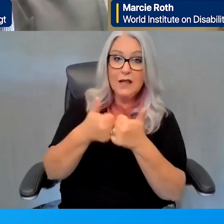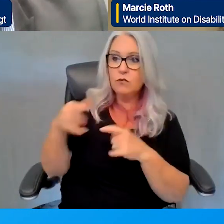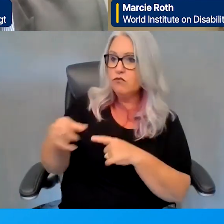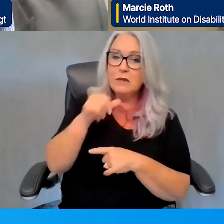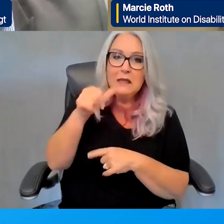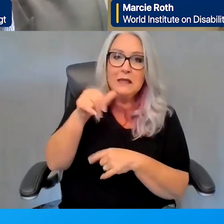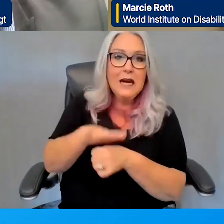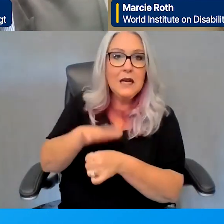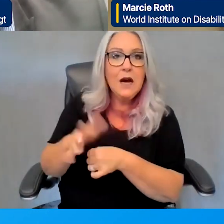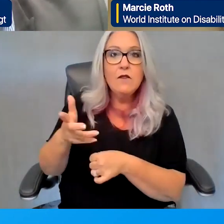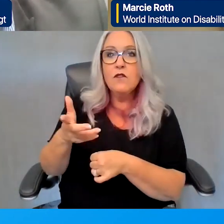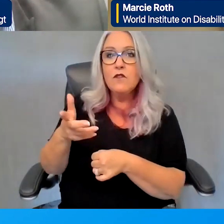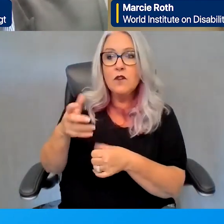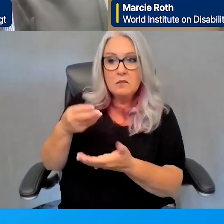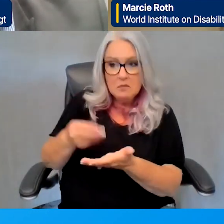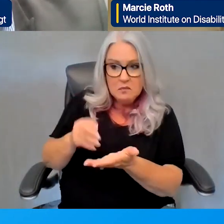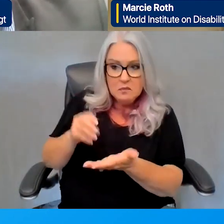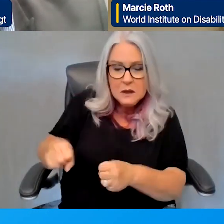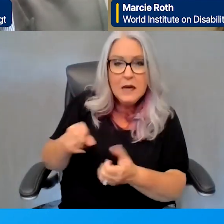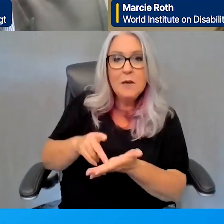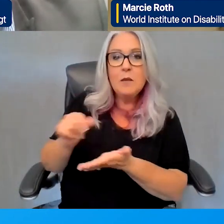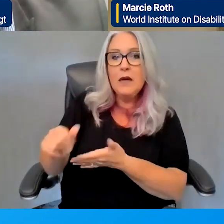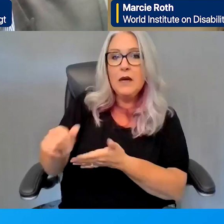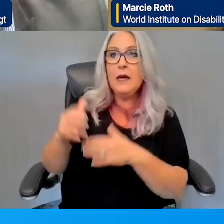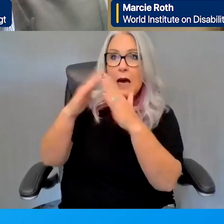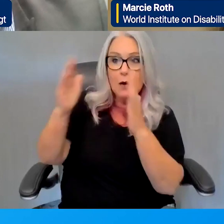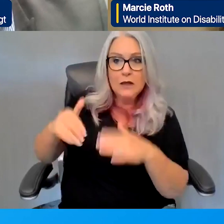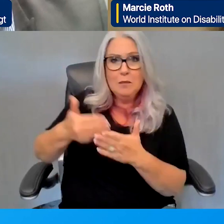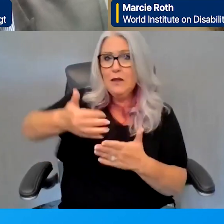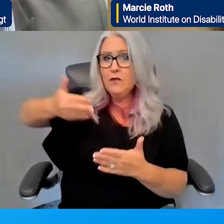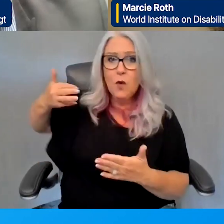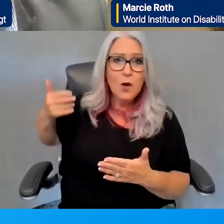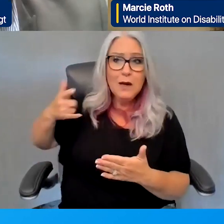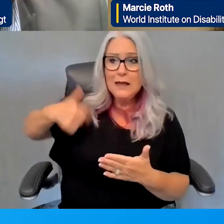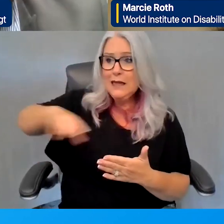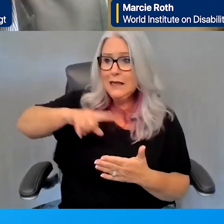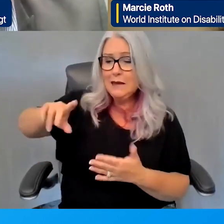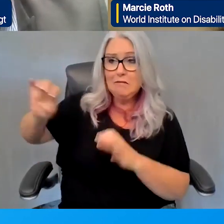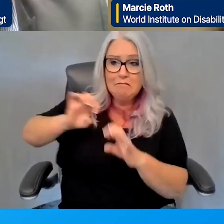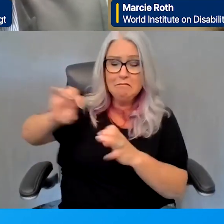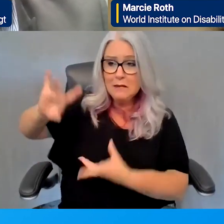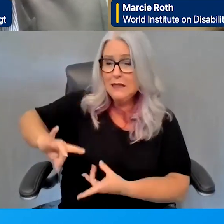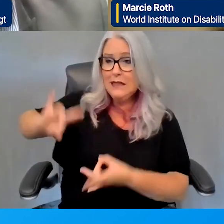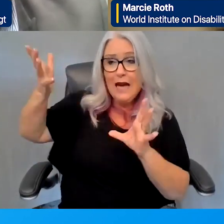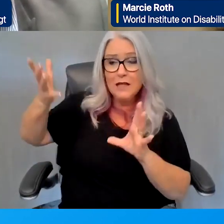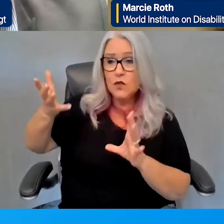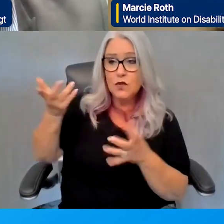affordable, accessible housing before the disaster strikes.